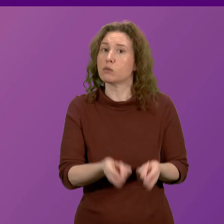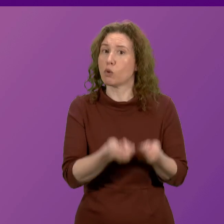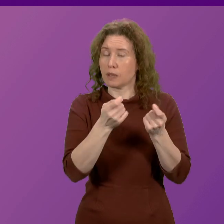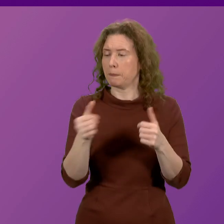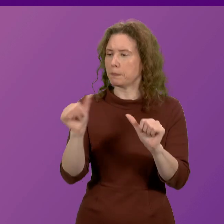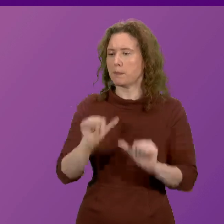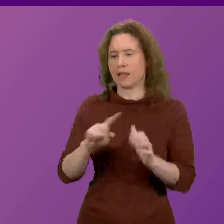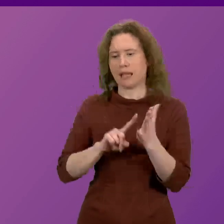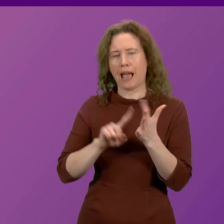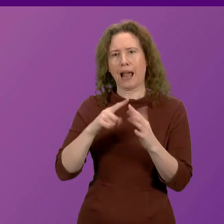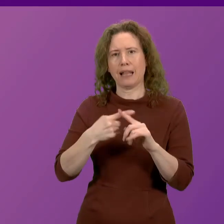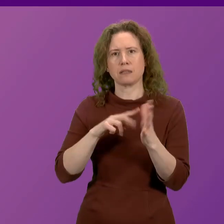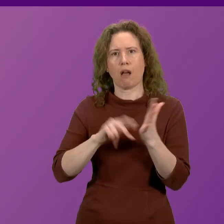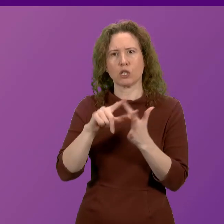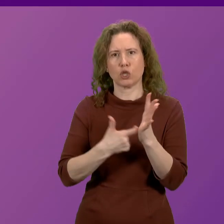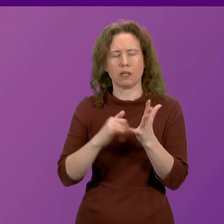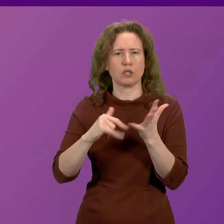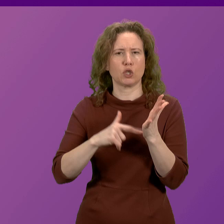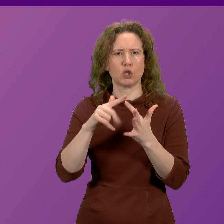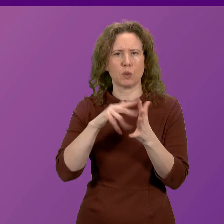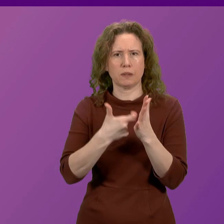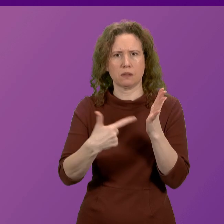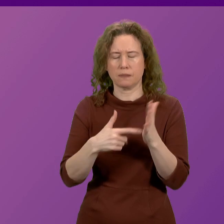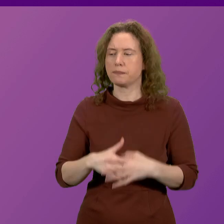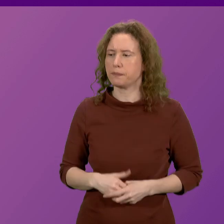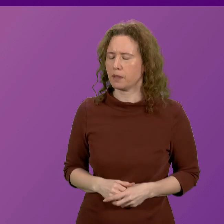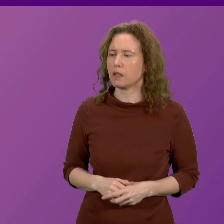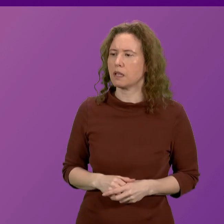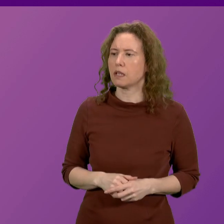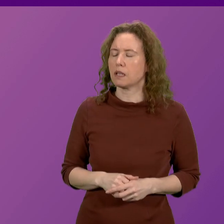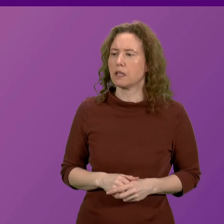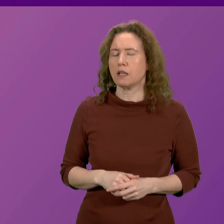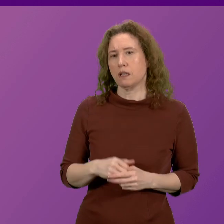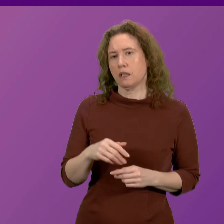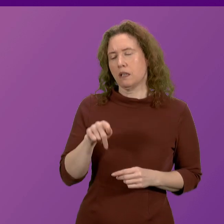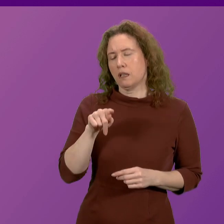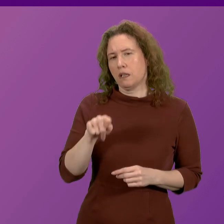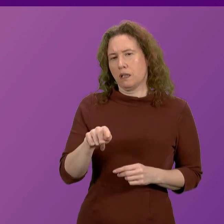Across my region, a surge in the number of children who are experiencing domestic